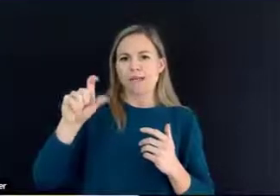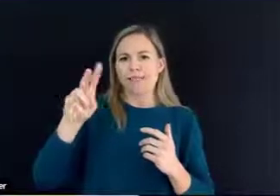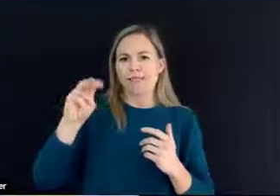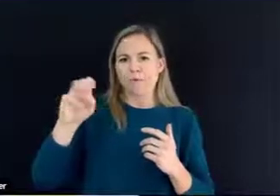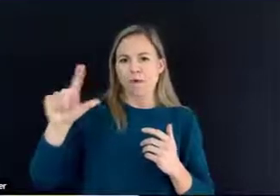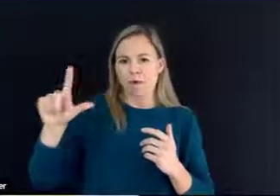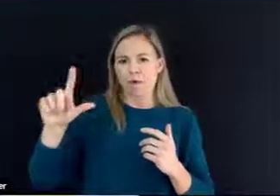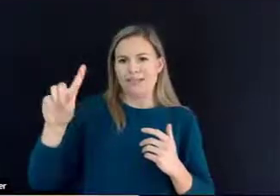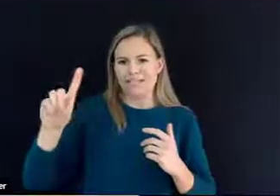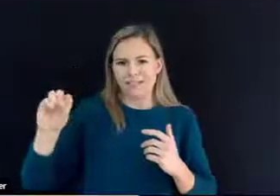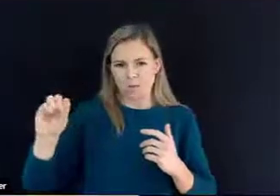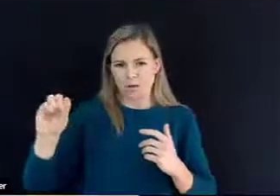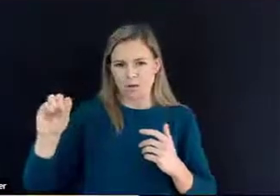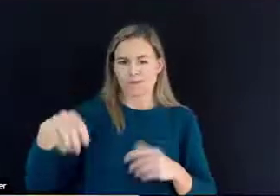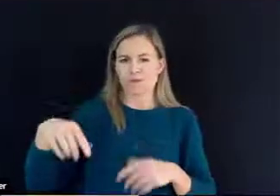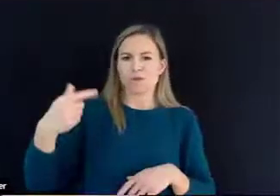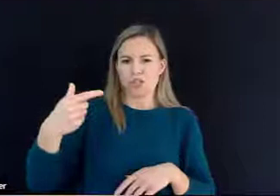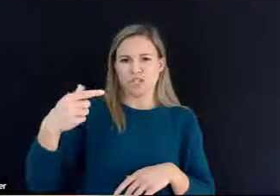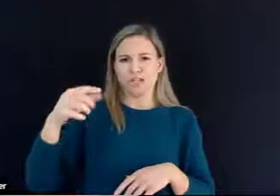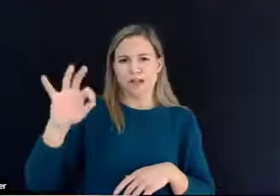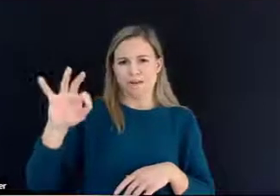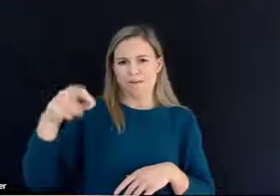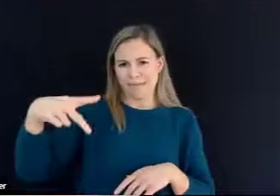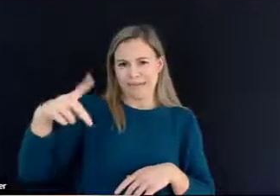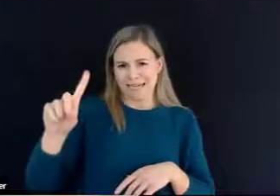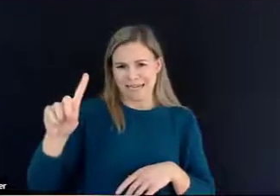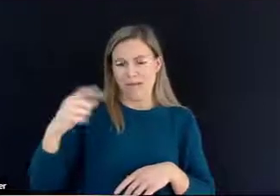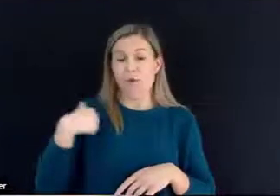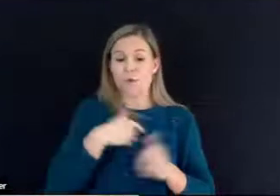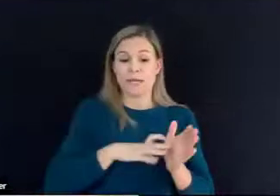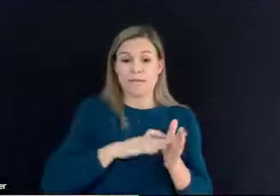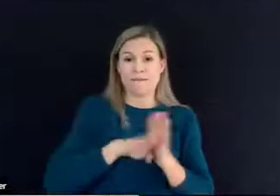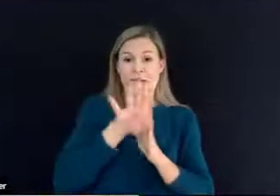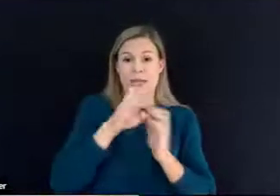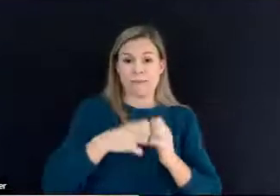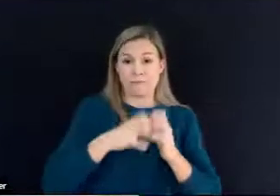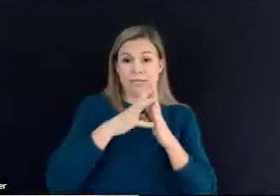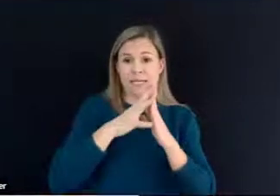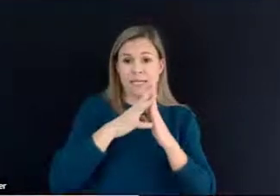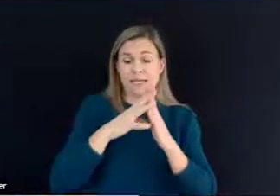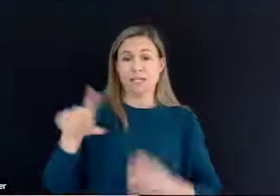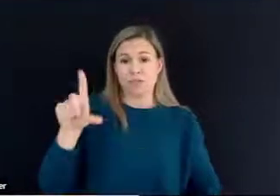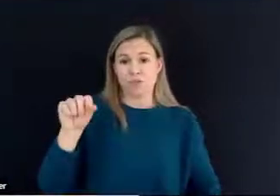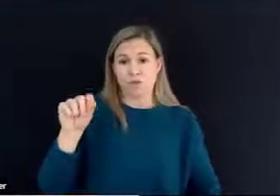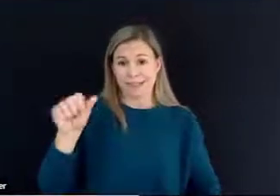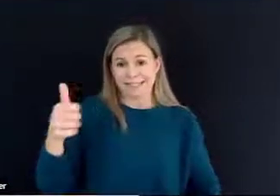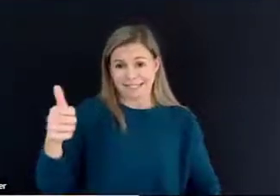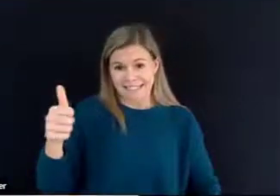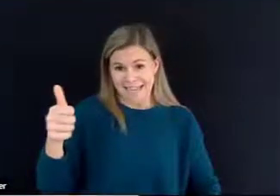We began this organization in 2010, and we're now in our 10th year,